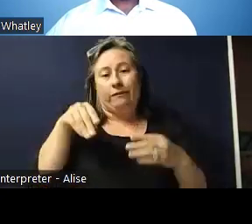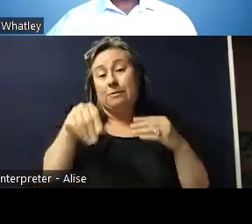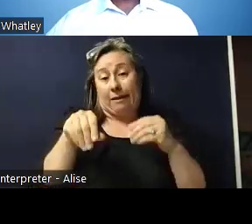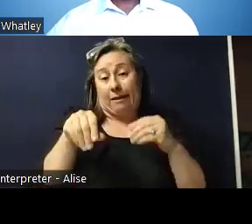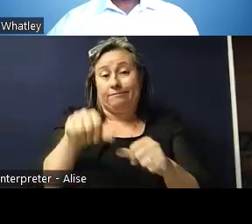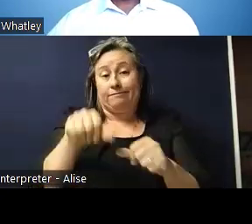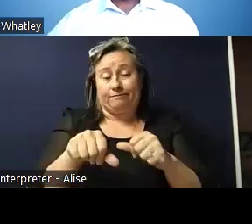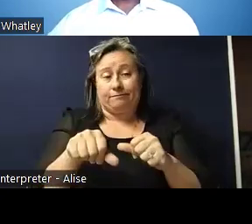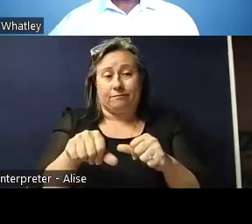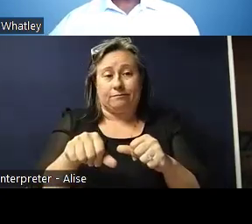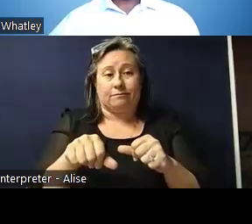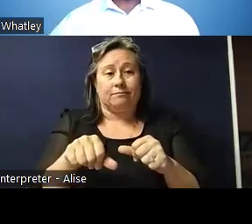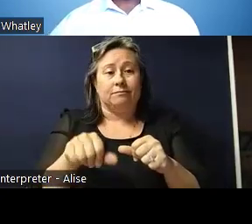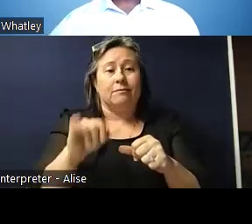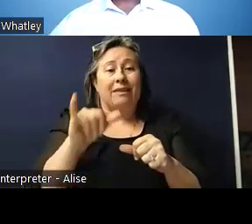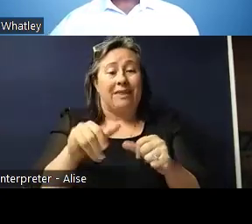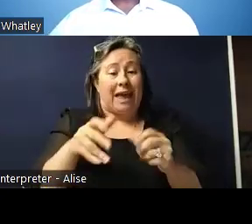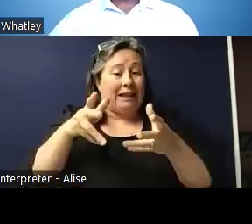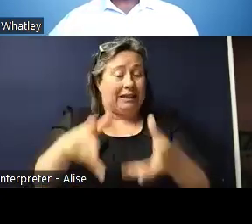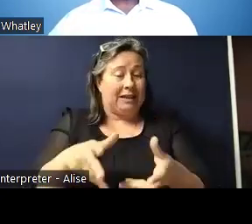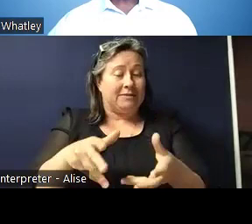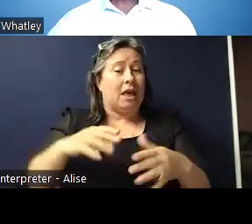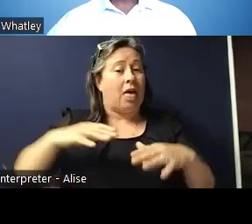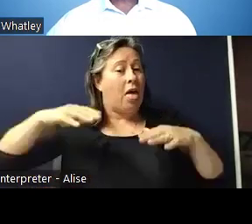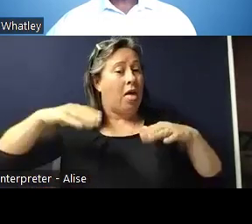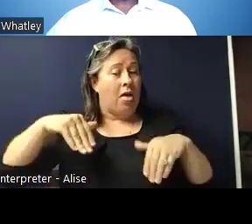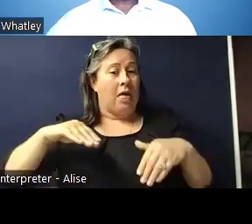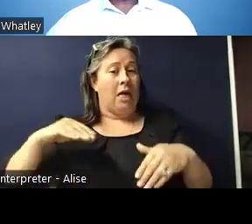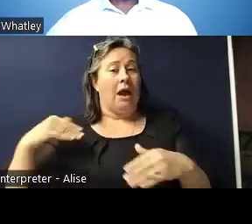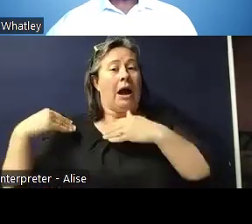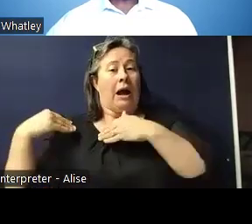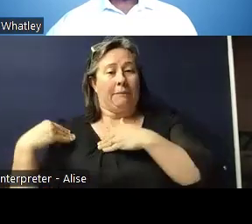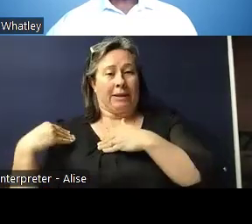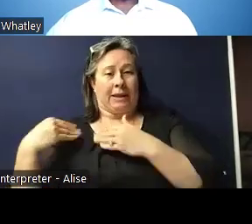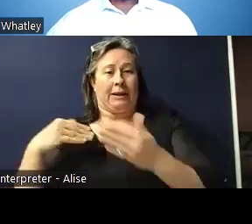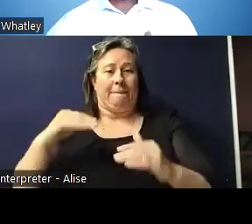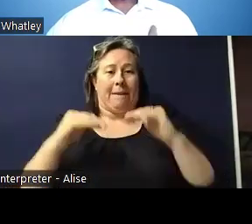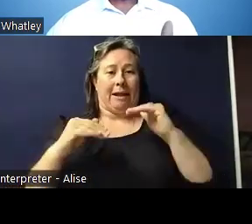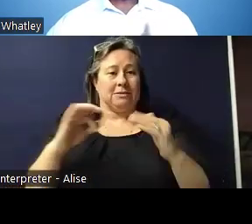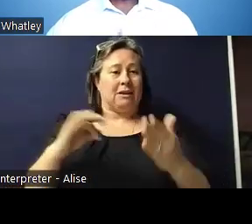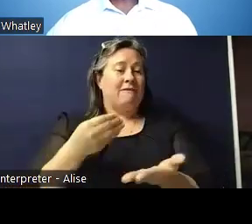and that leaves the unobligated balance of federal funds, and the unobligated balance, again,